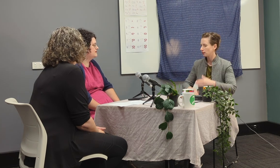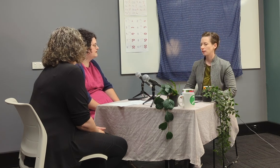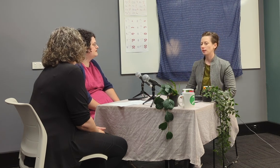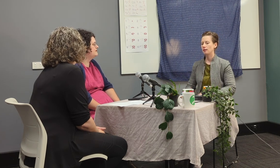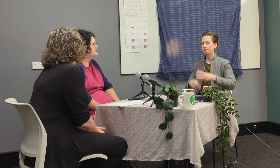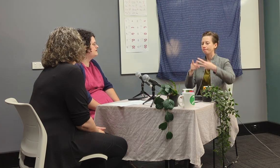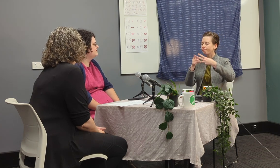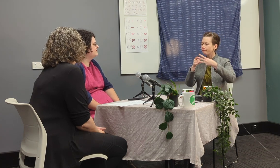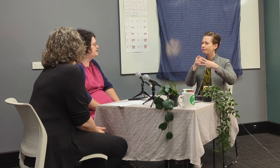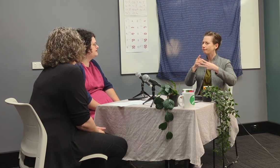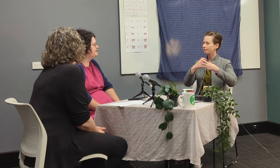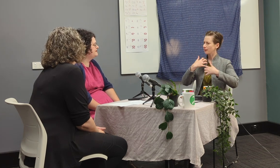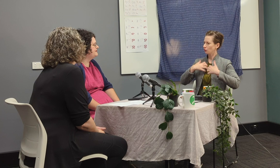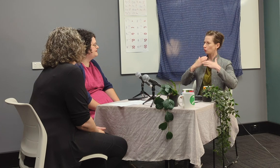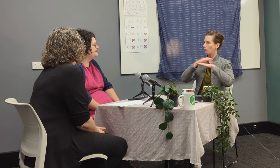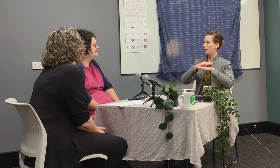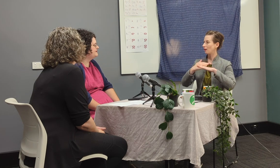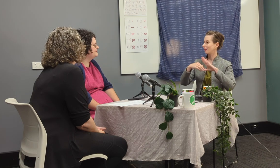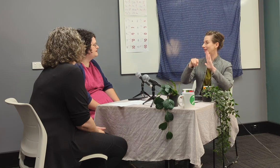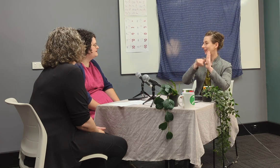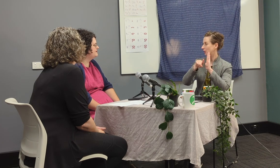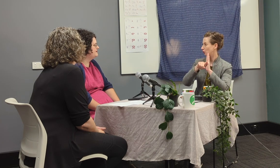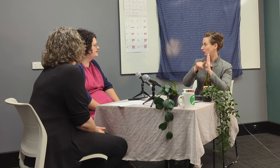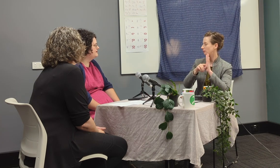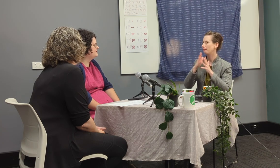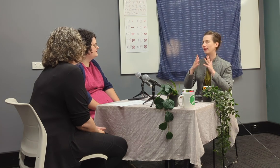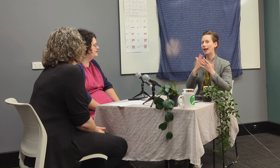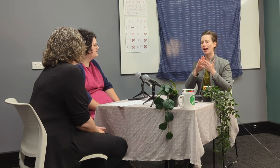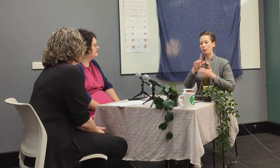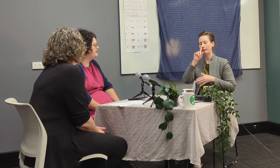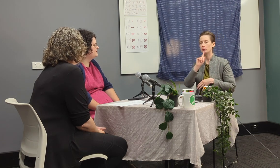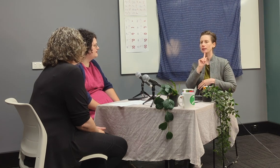Secondly, we looked at negation.